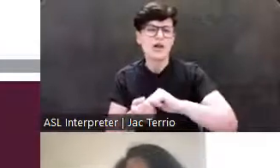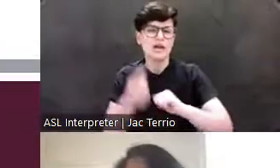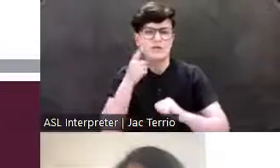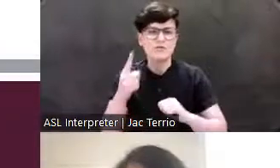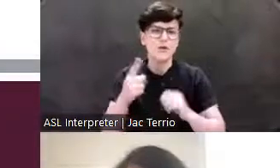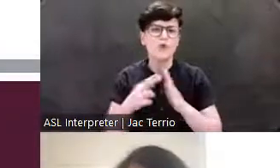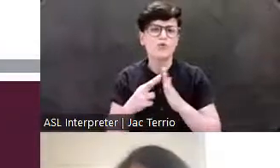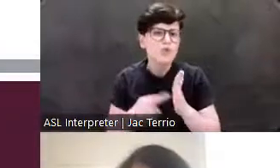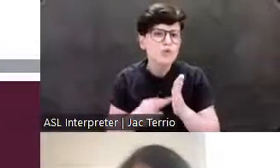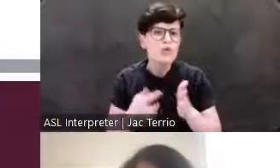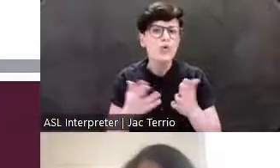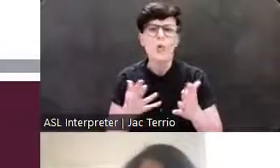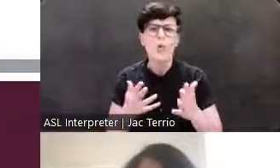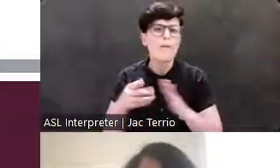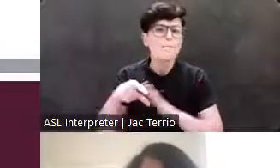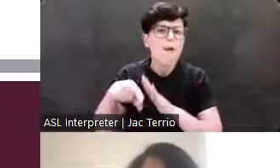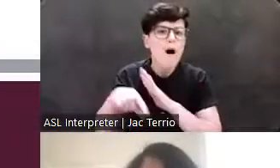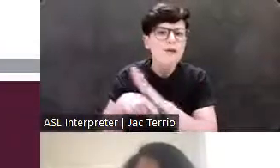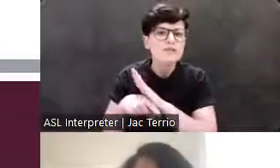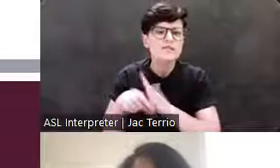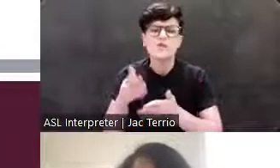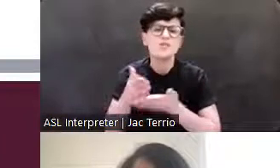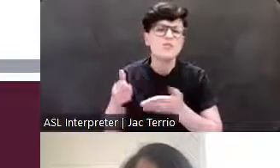or some practice by a landlord.